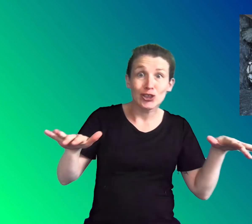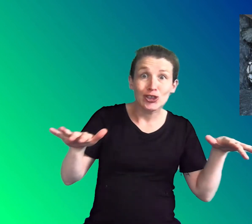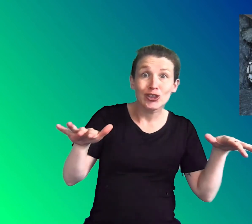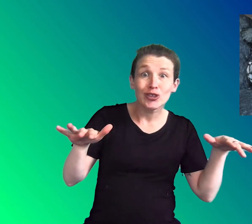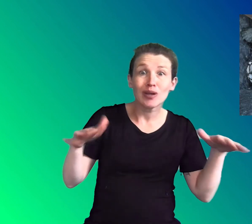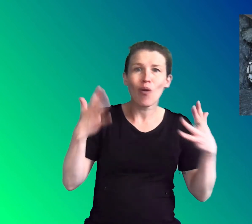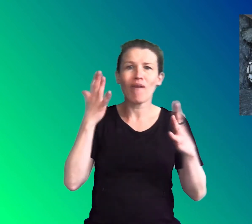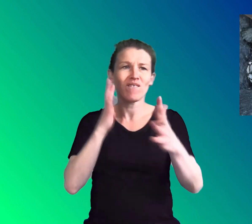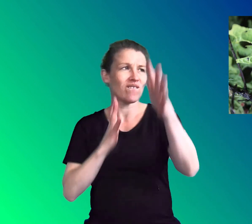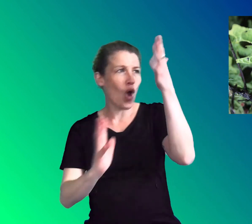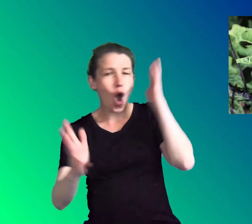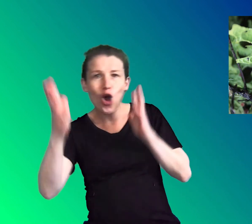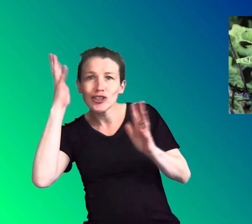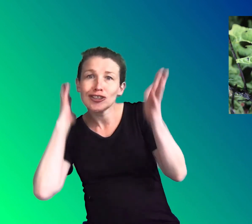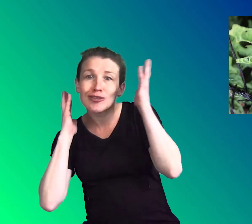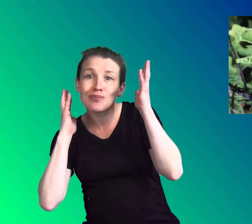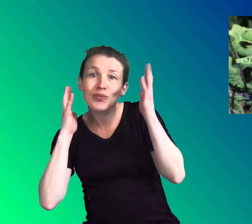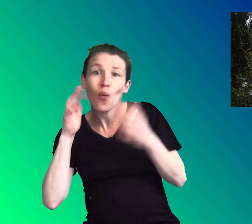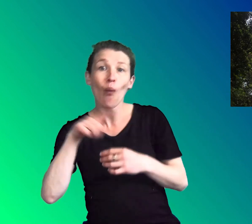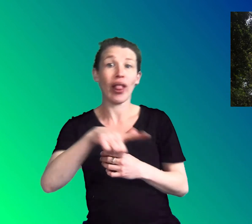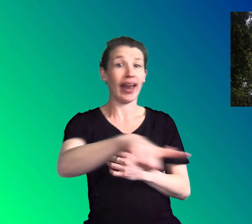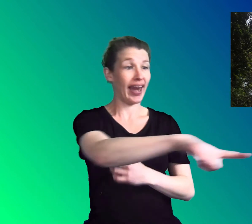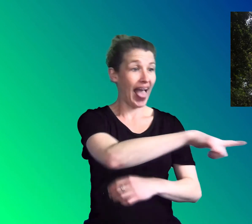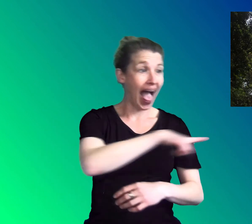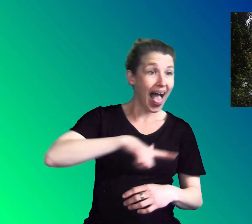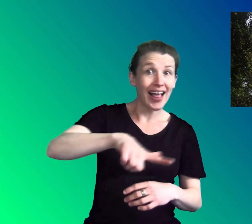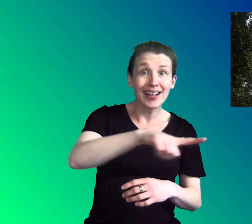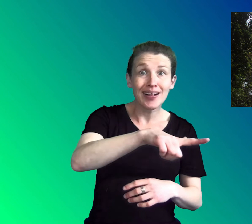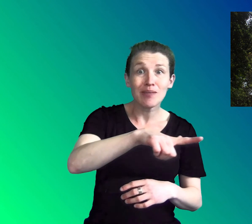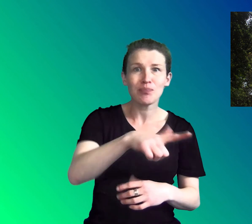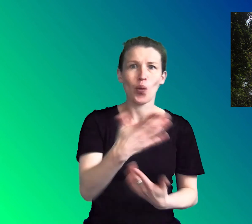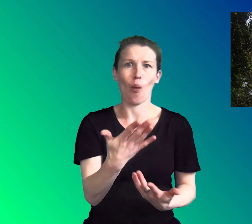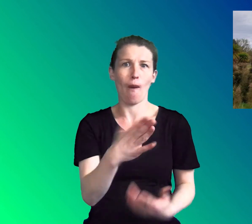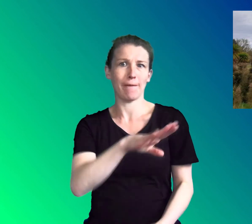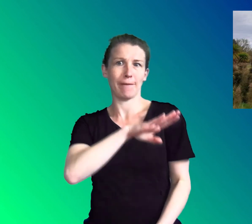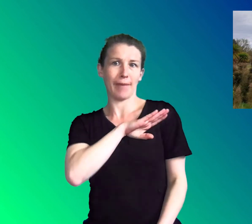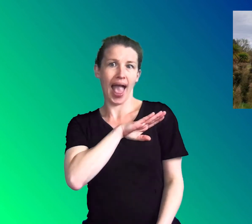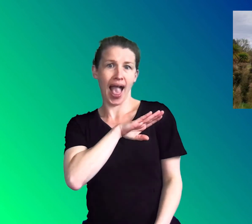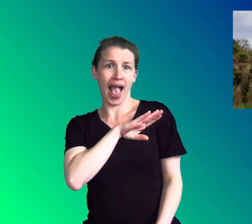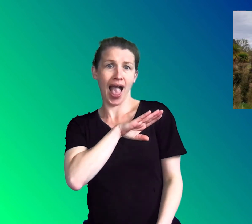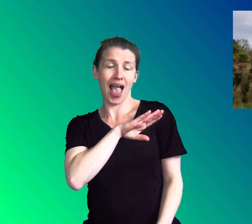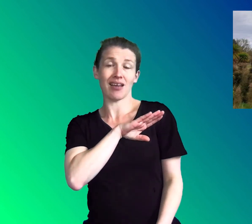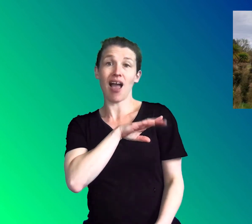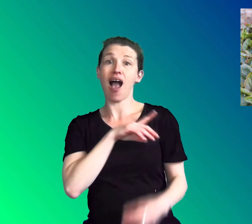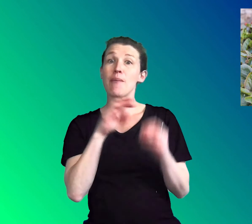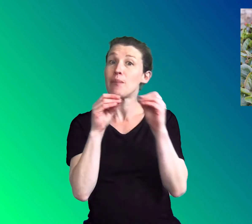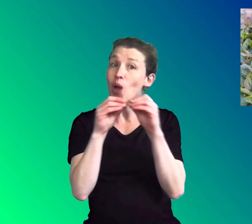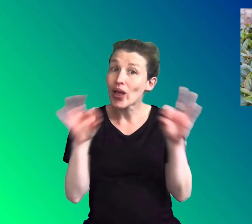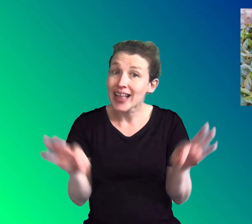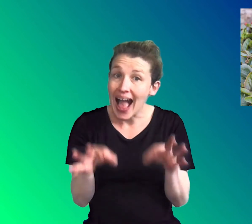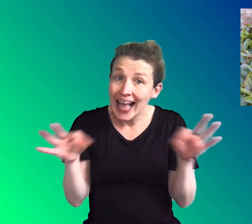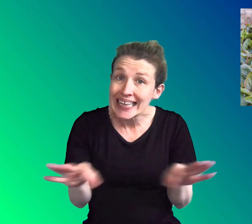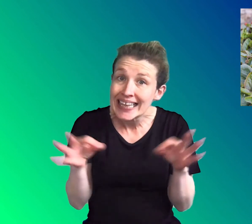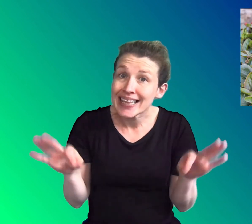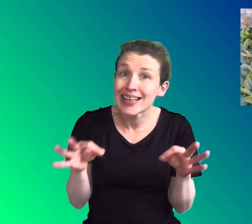At the beach and the forest, at lakes or parks, botanic gardens,